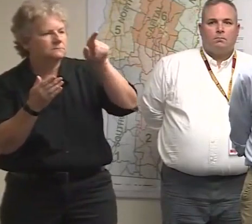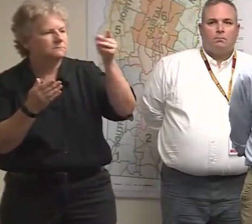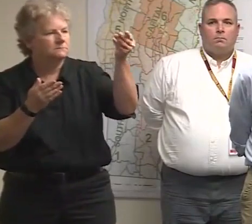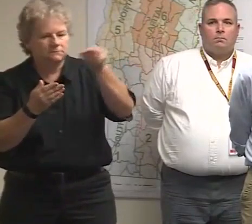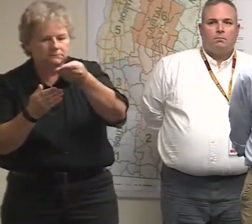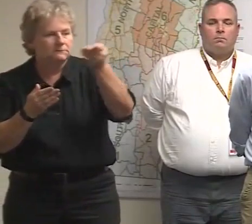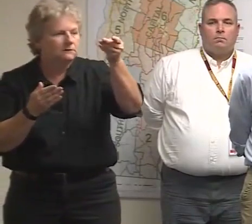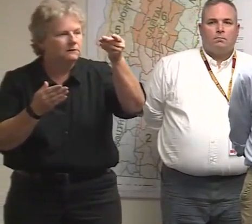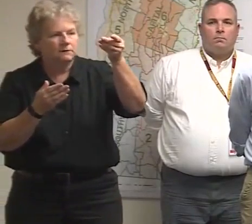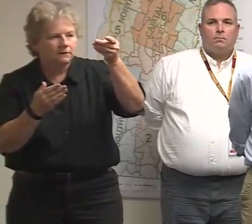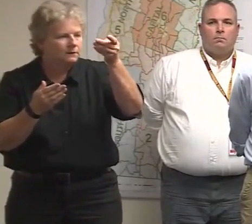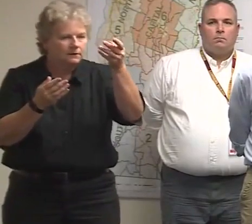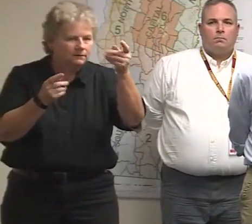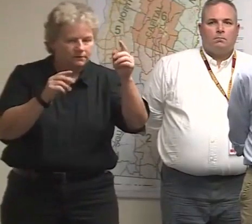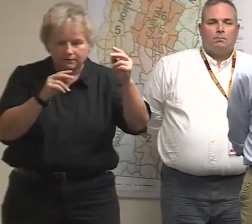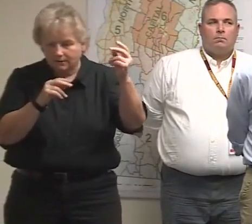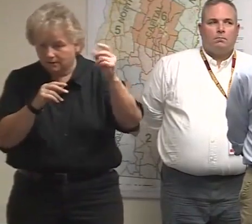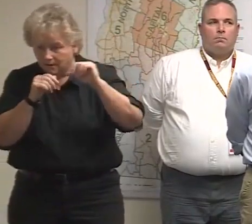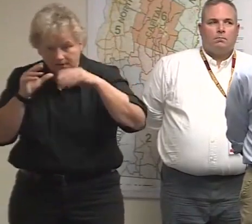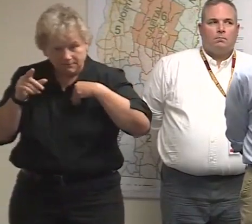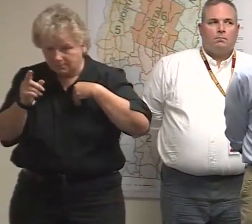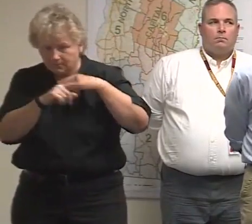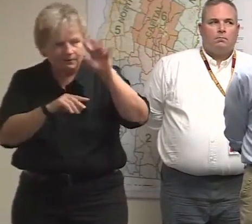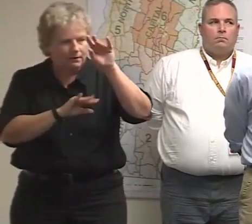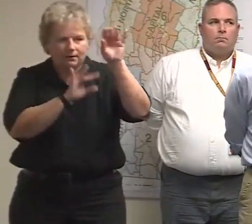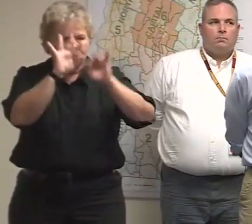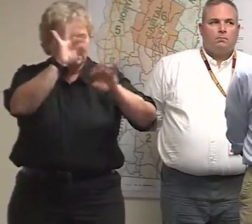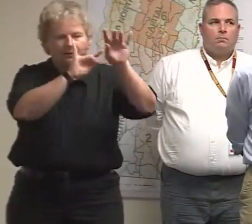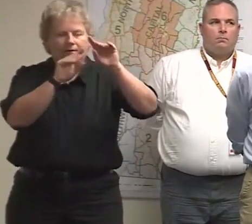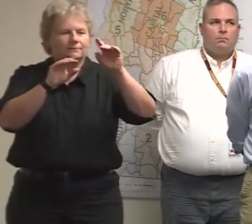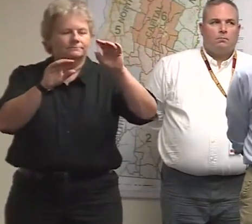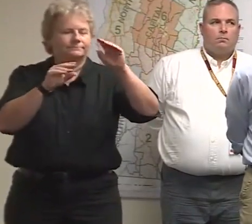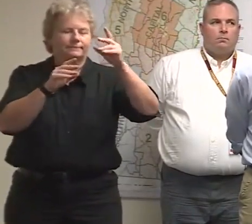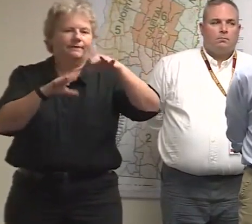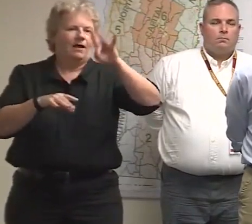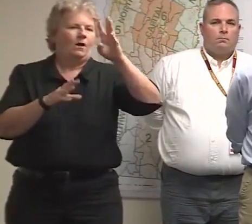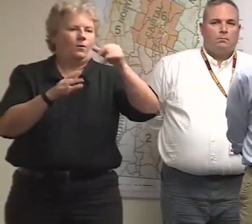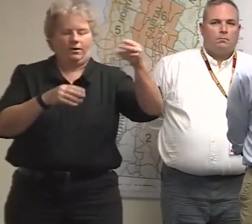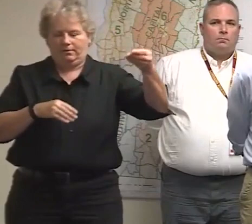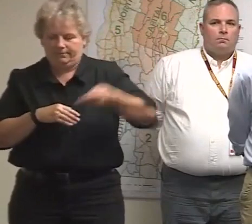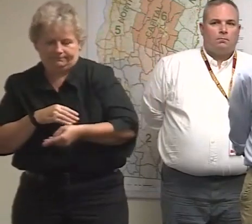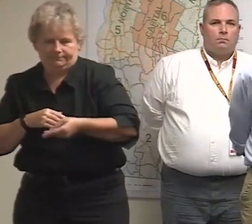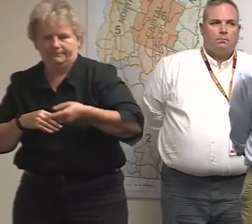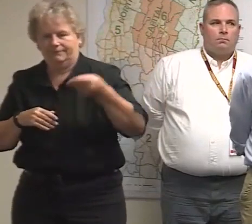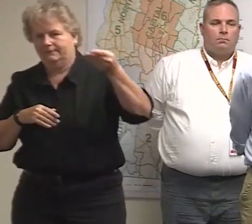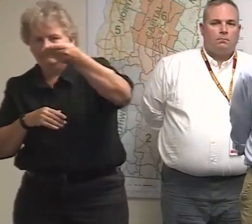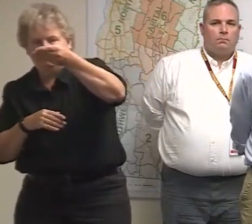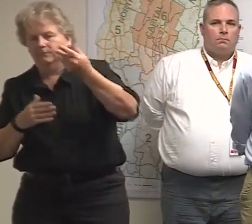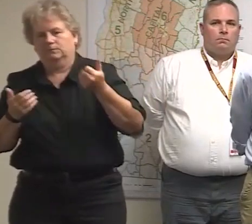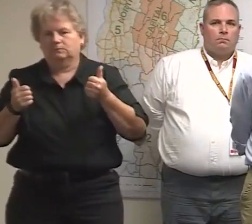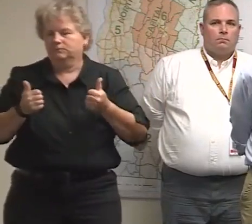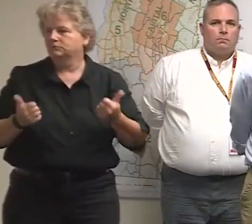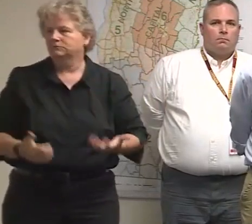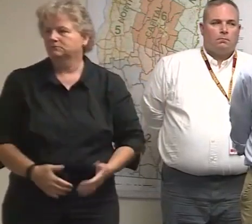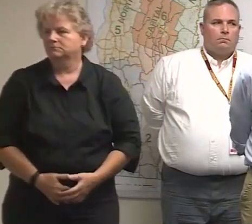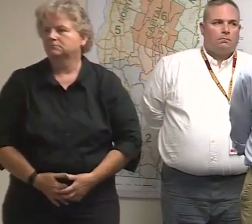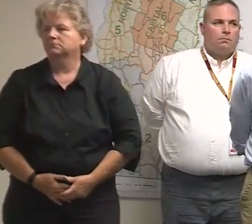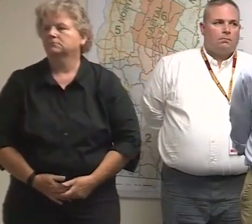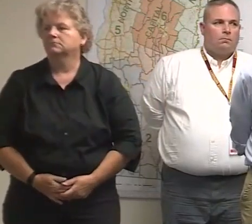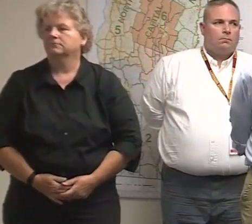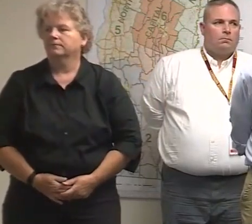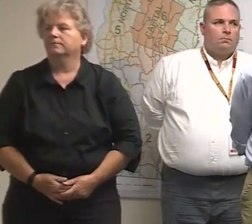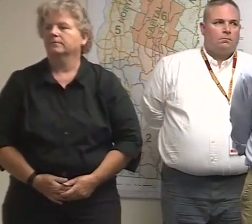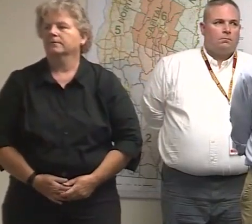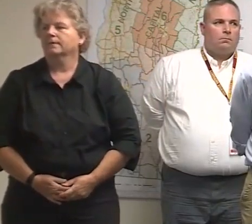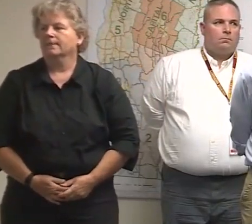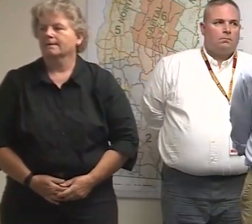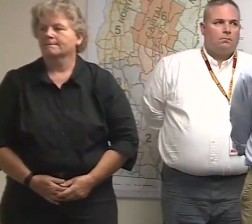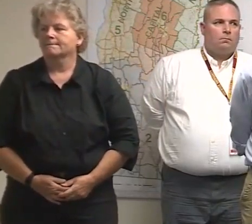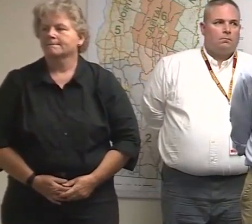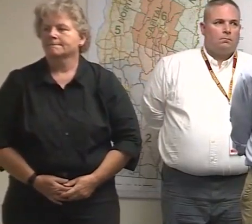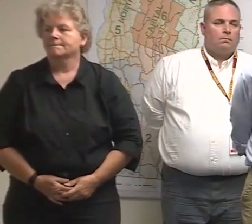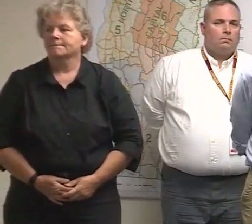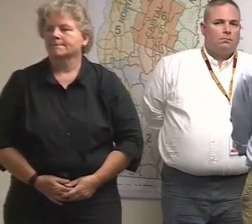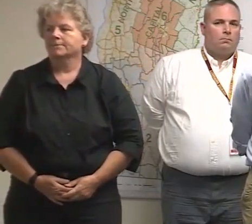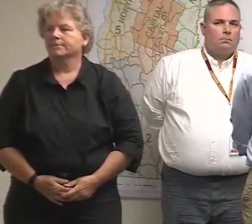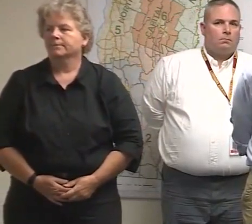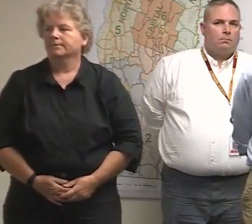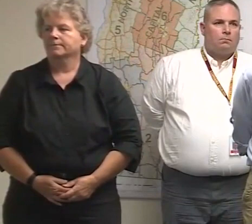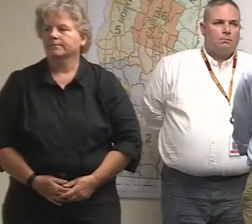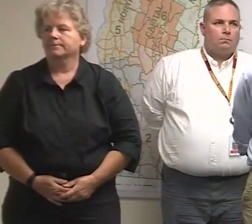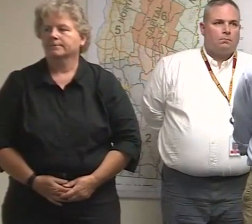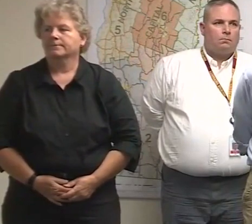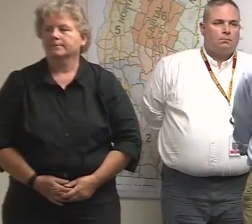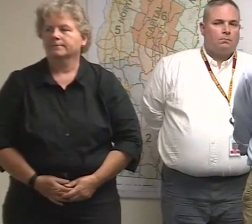WILL THAT BE ENTIRELY STATE FUNDED OR WILL BE SHARED WITH LOCAL GOVERNMENT FOR IT DEPENDS ON WHAT PART OF FEMA WOULD BE AVAILABLE.